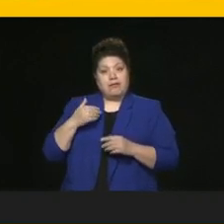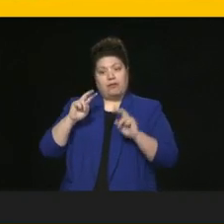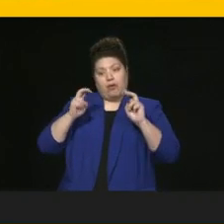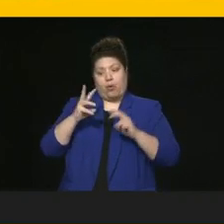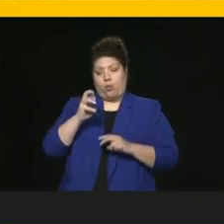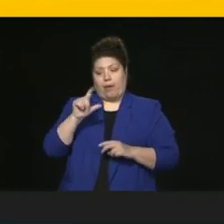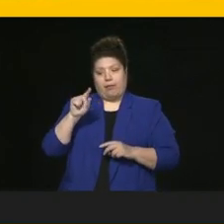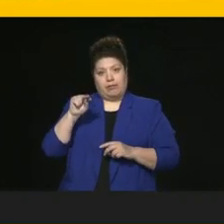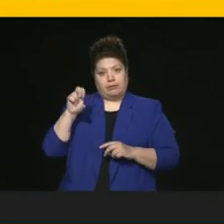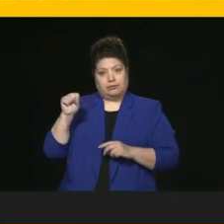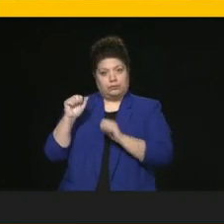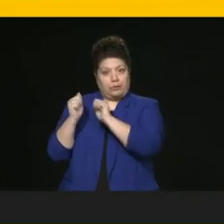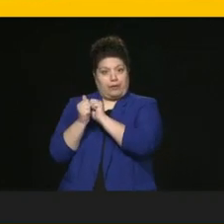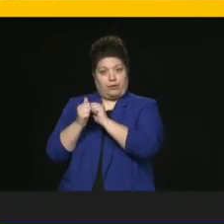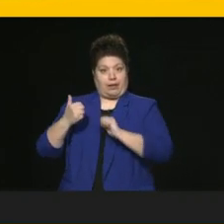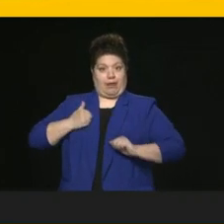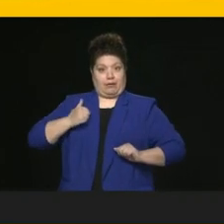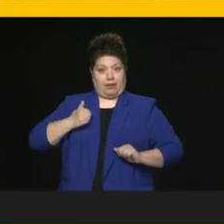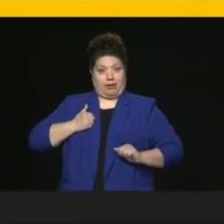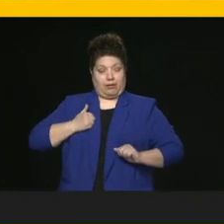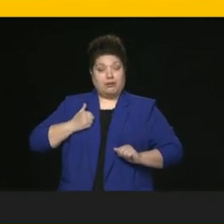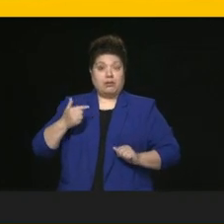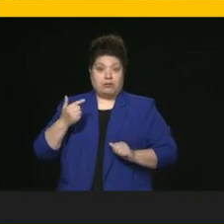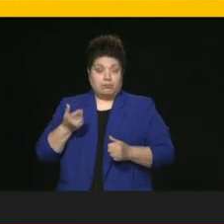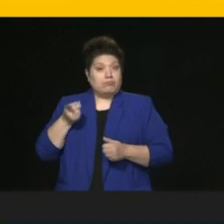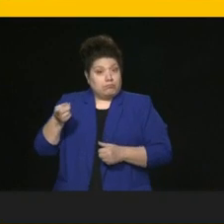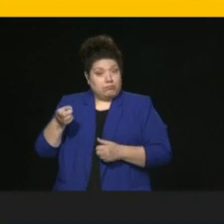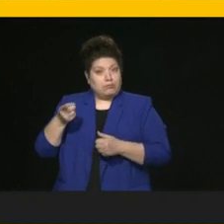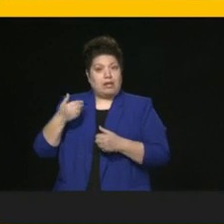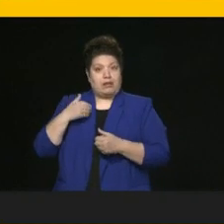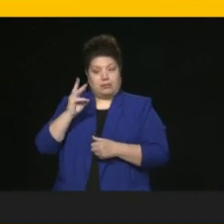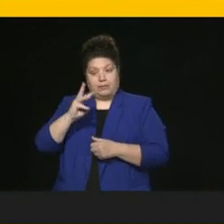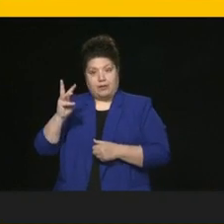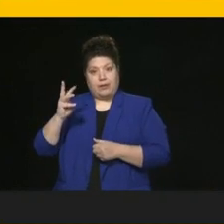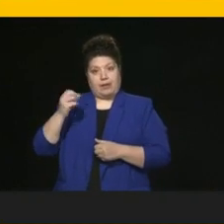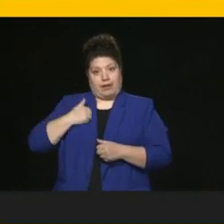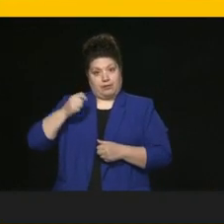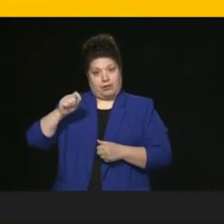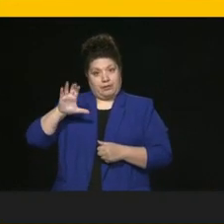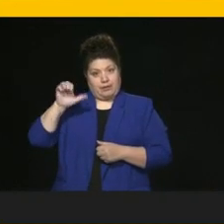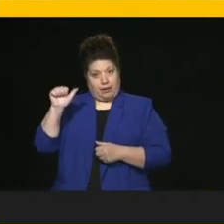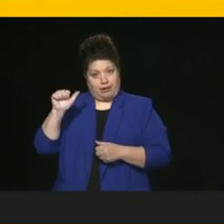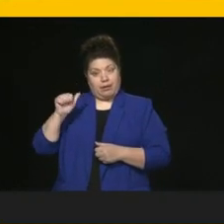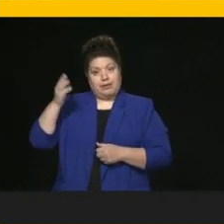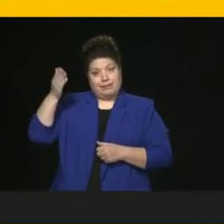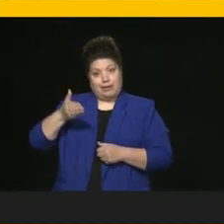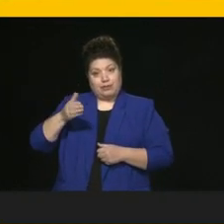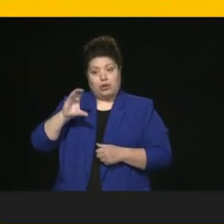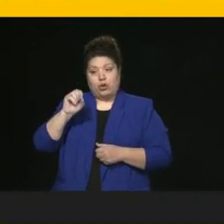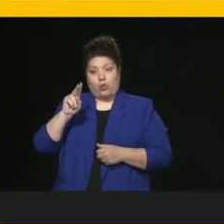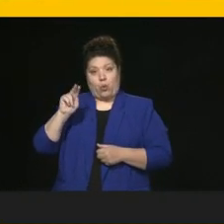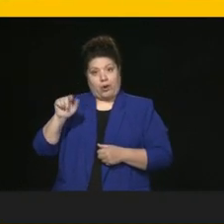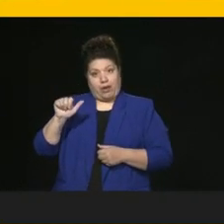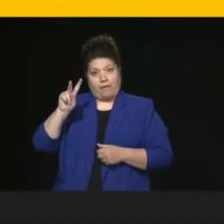SUPPORTS THROUGH ONLINE RESOURCE CALLED WELLNESS TOGETHER CANADA.